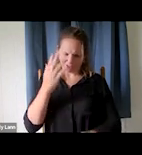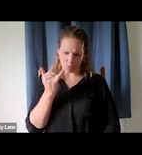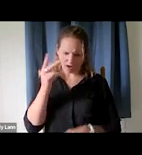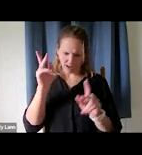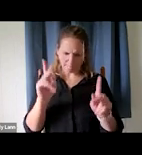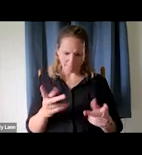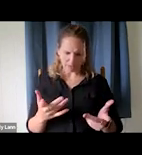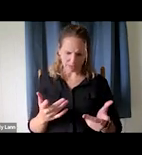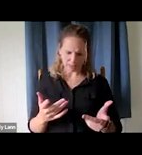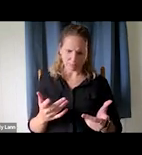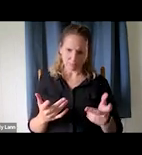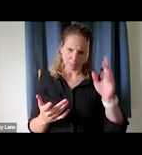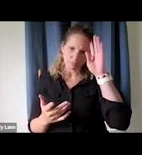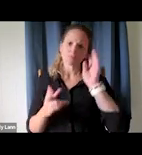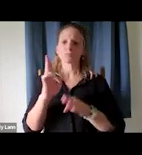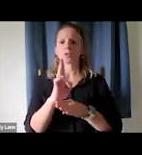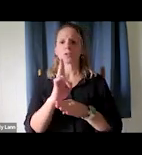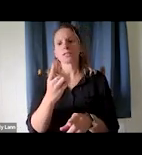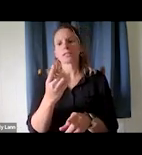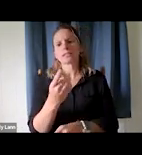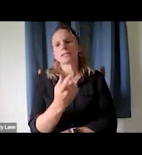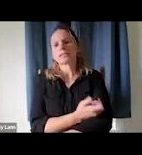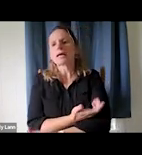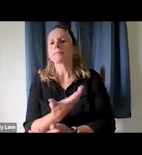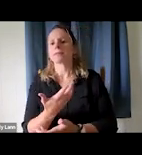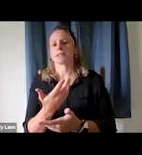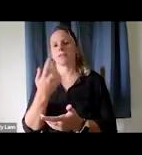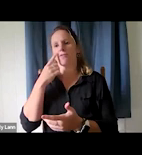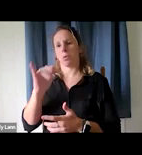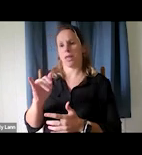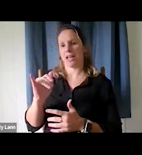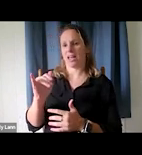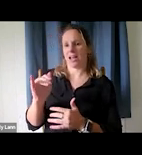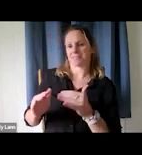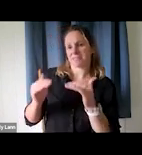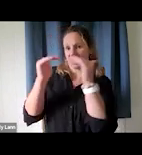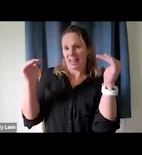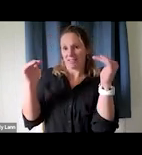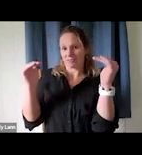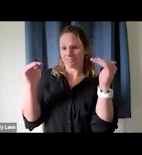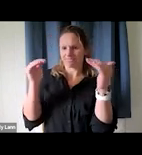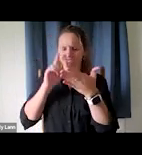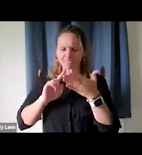is using substances to such a degree and that figuring out why that detective orientation